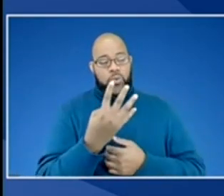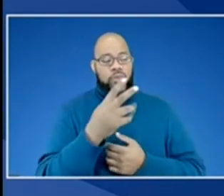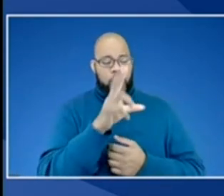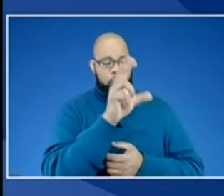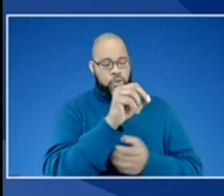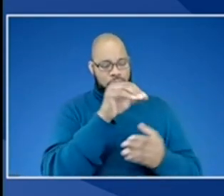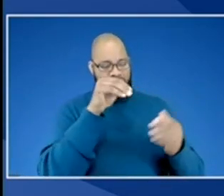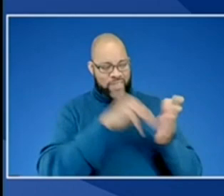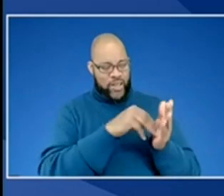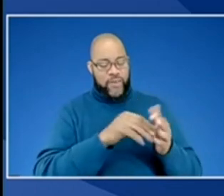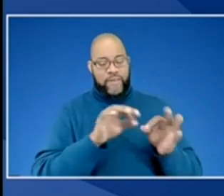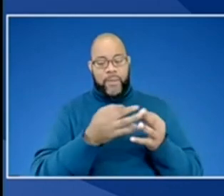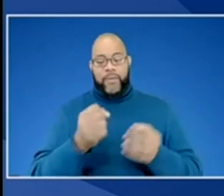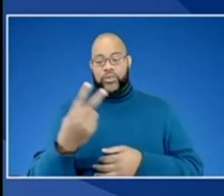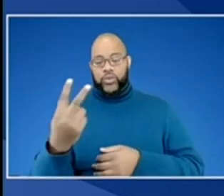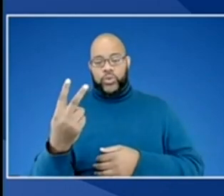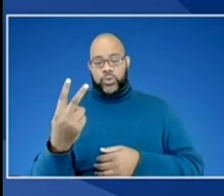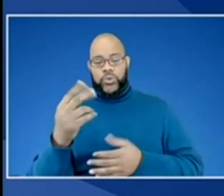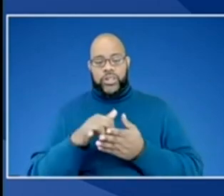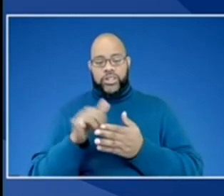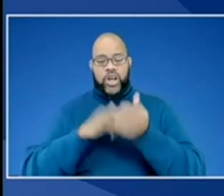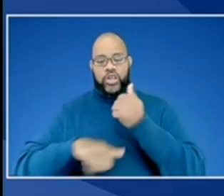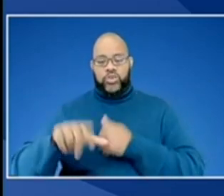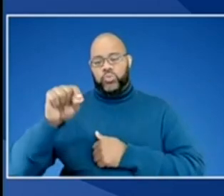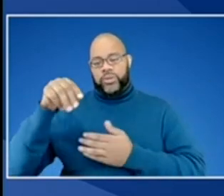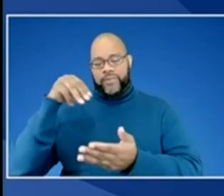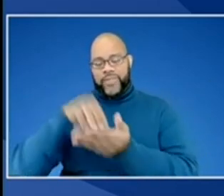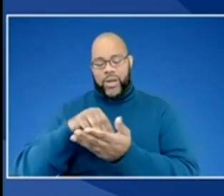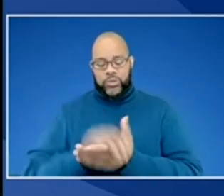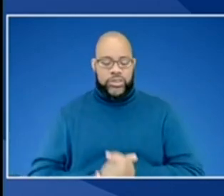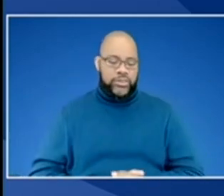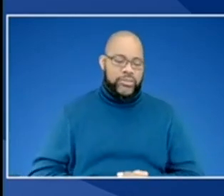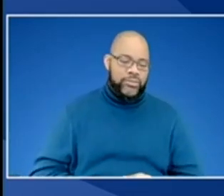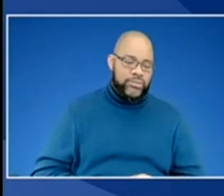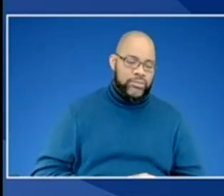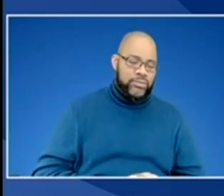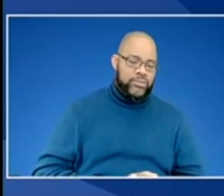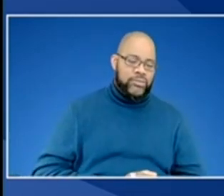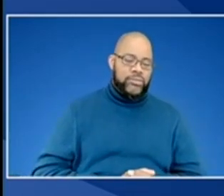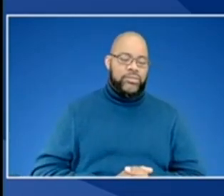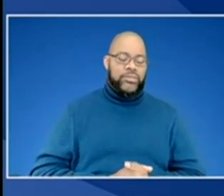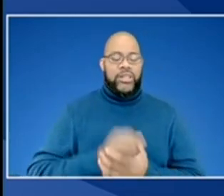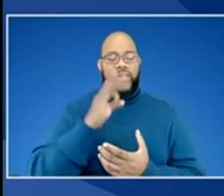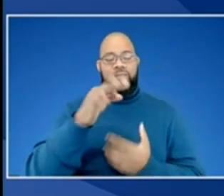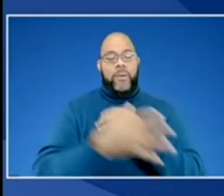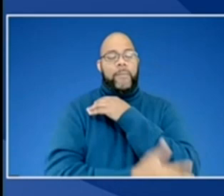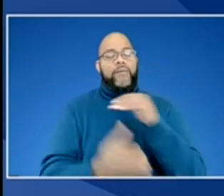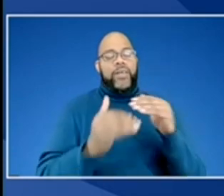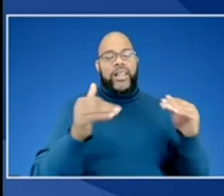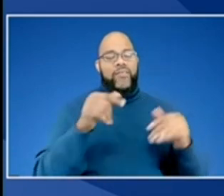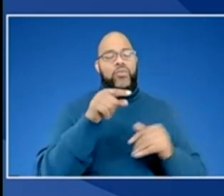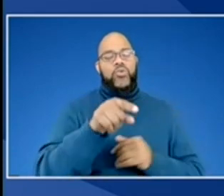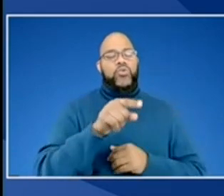For a family of two, it is under 20,000. You know, if you're at the poverty level, you are in destitution.